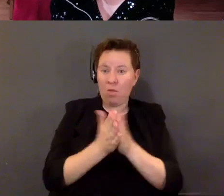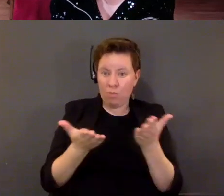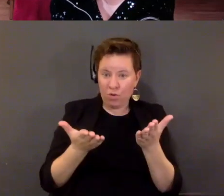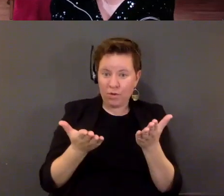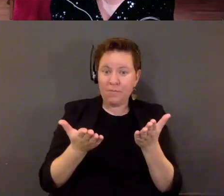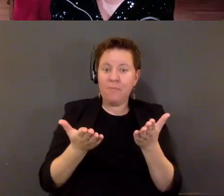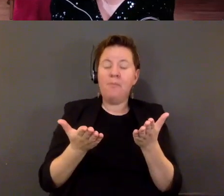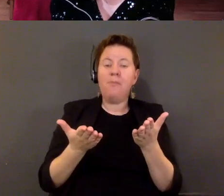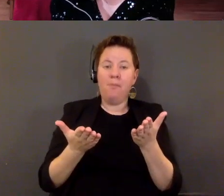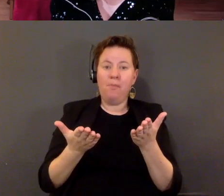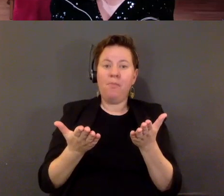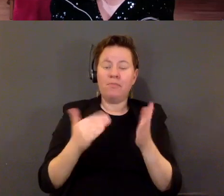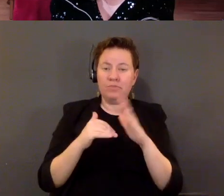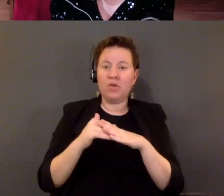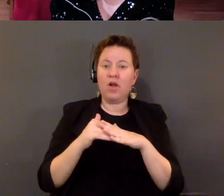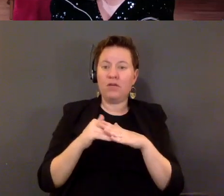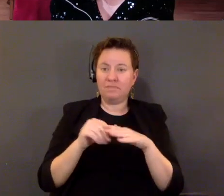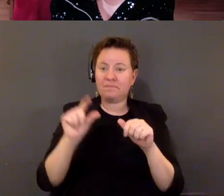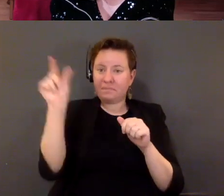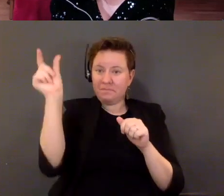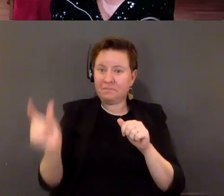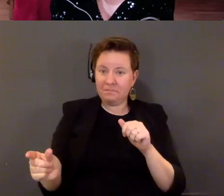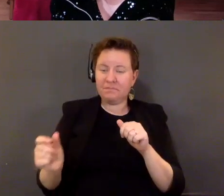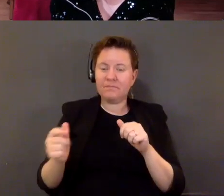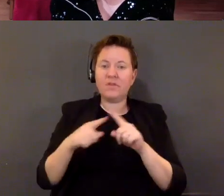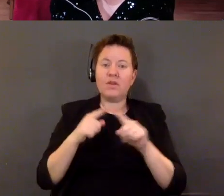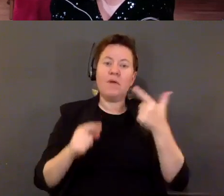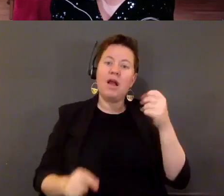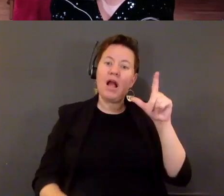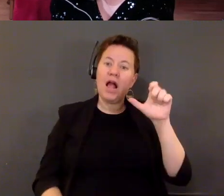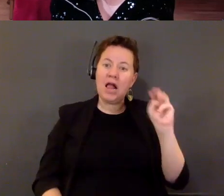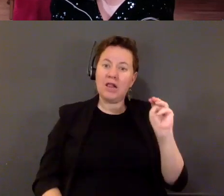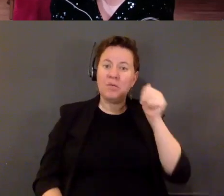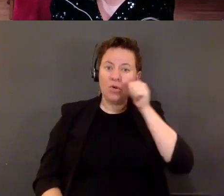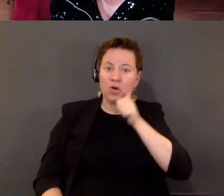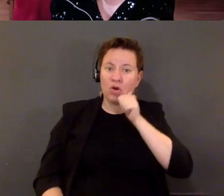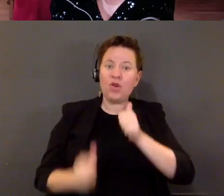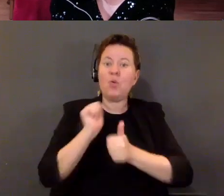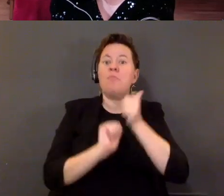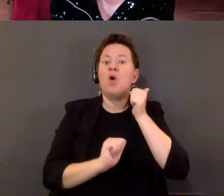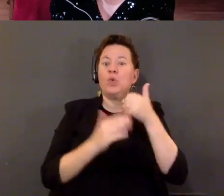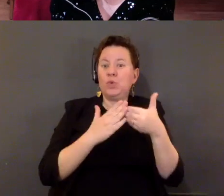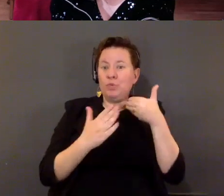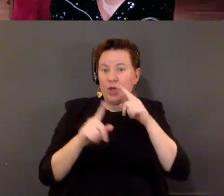on the on the side of your screen. But Golem Girls is our most pre-ordered book of 2020 so i think